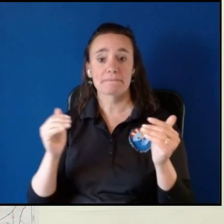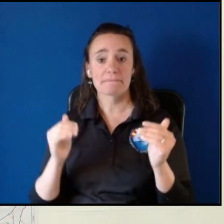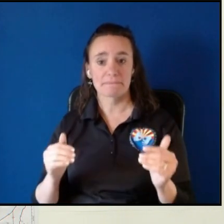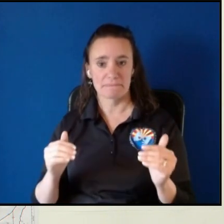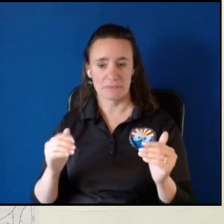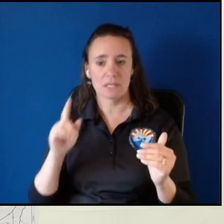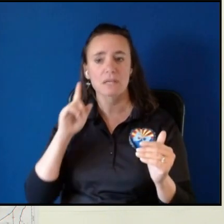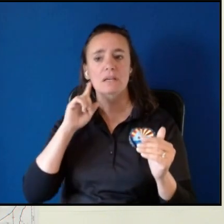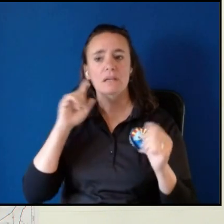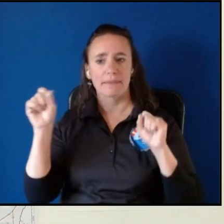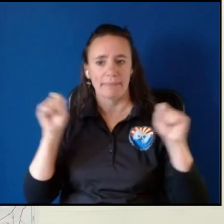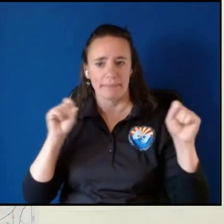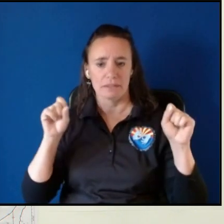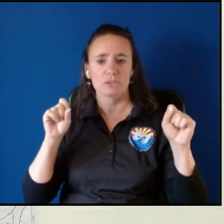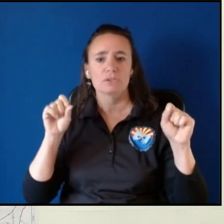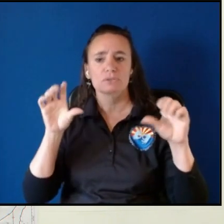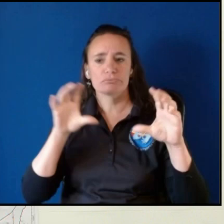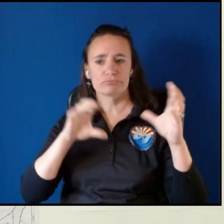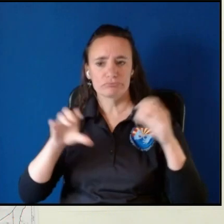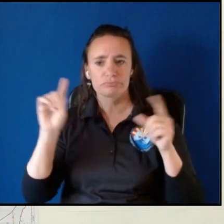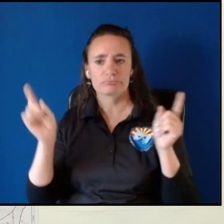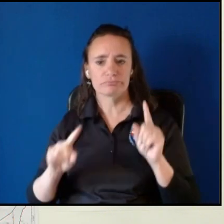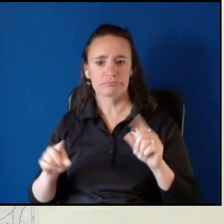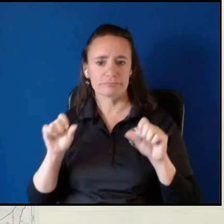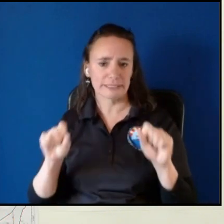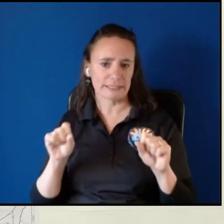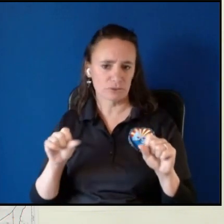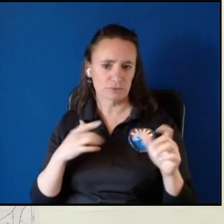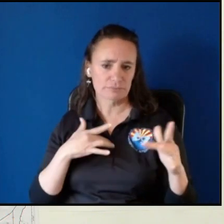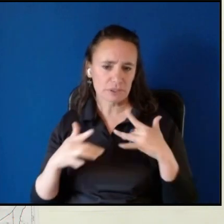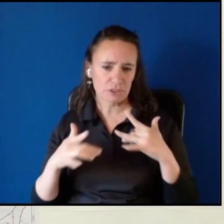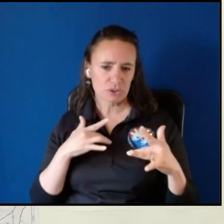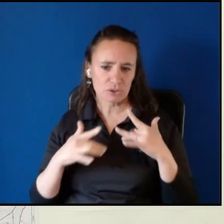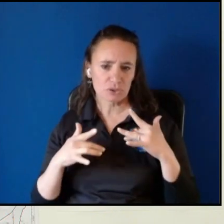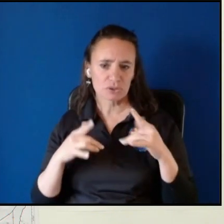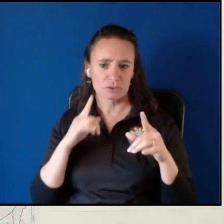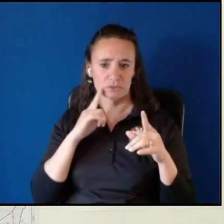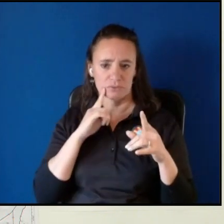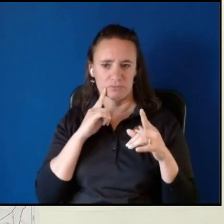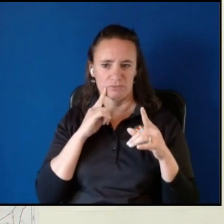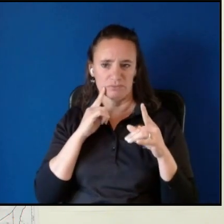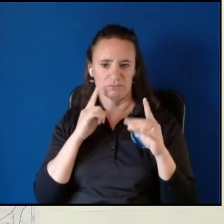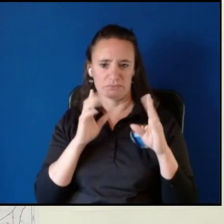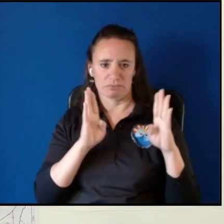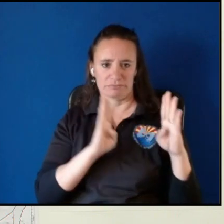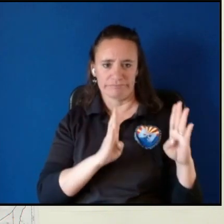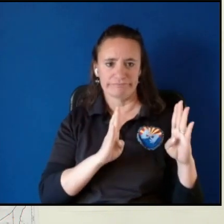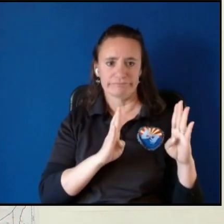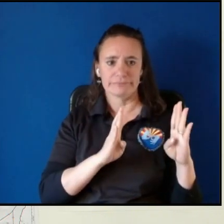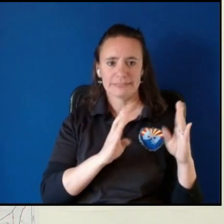these are the areas of concern that you see. This is for today and then we repeat this whole process again tomorrow on Friday.